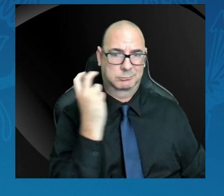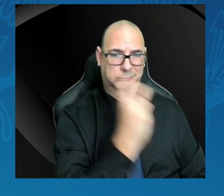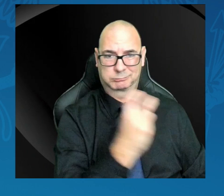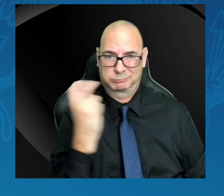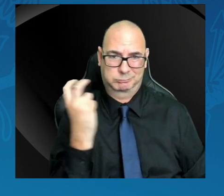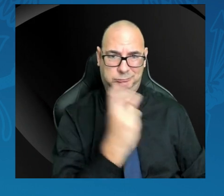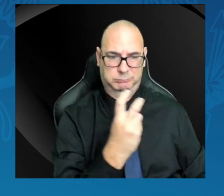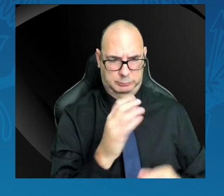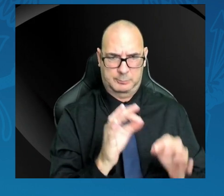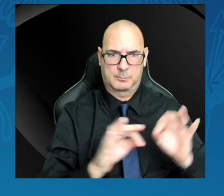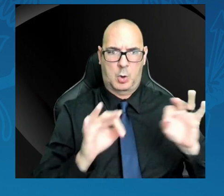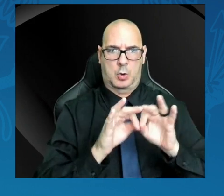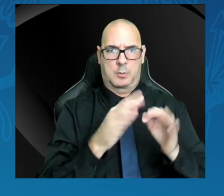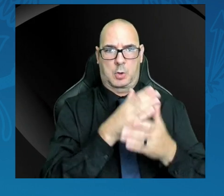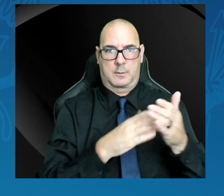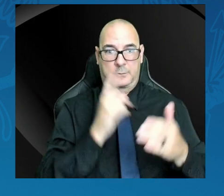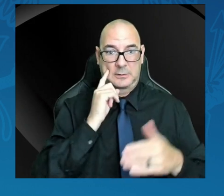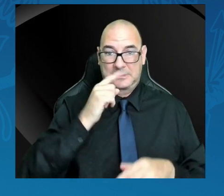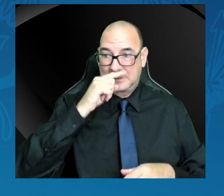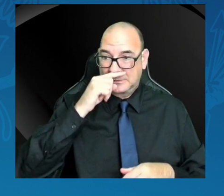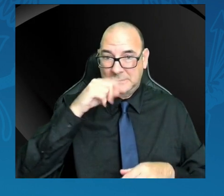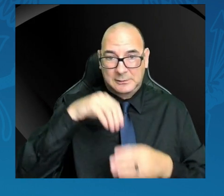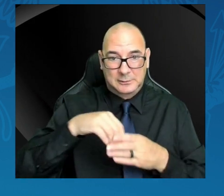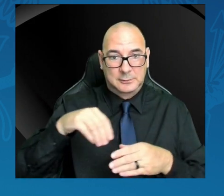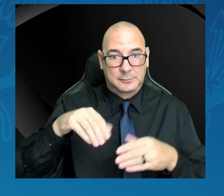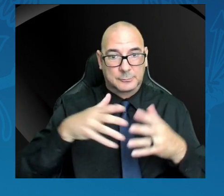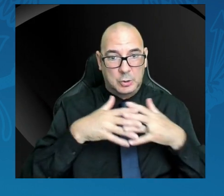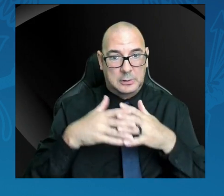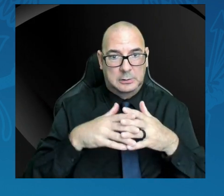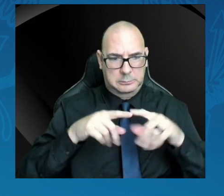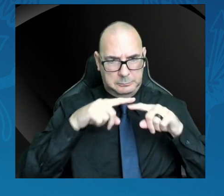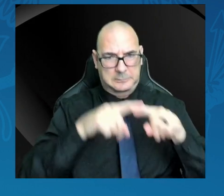rely on internal combustion engines that emit toxic pollutants in the air.